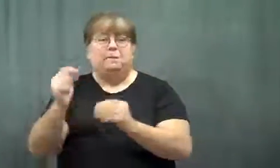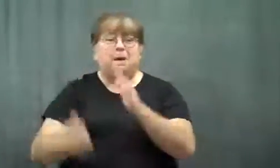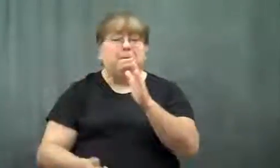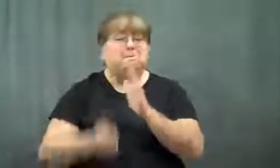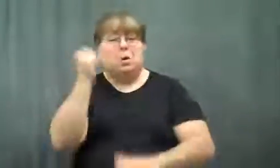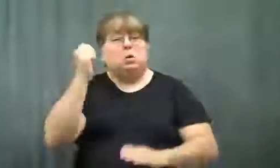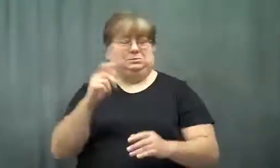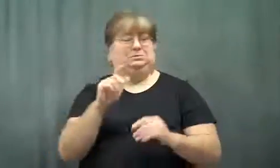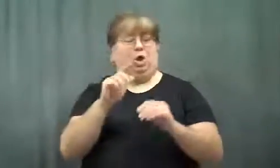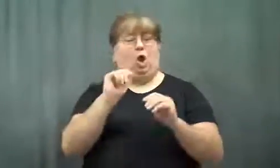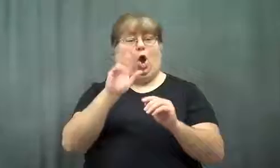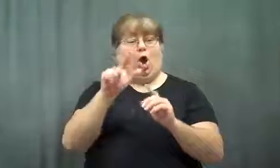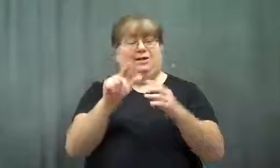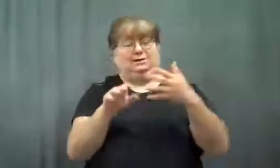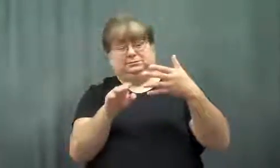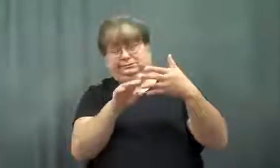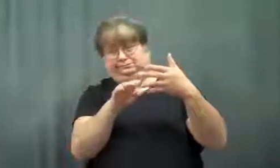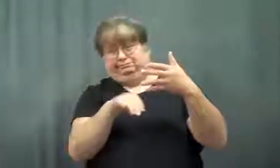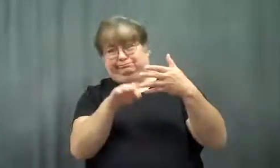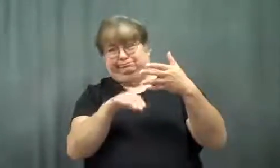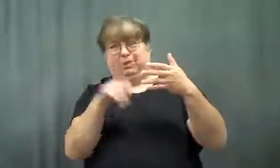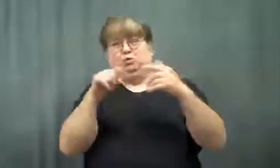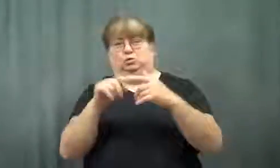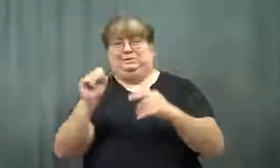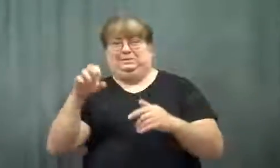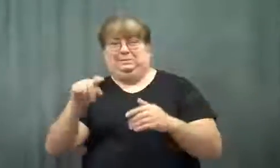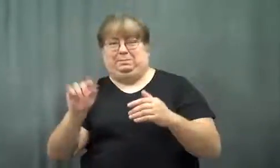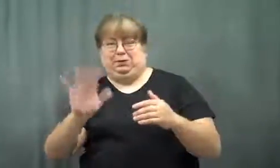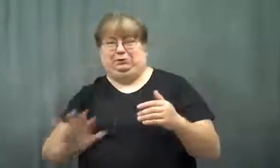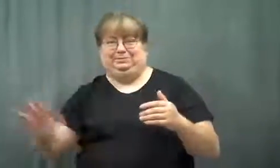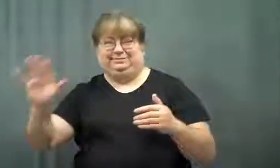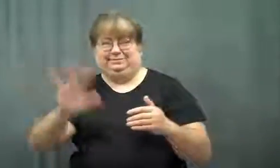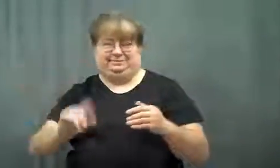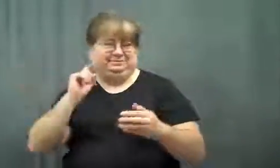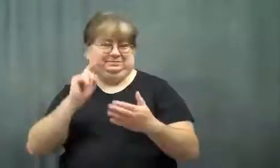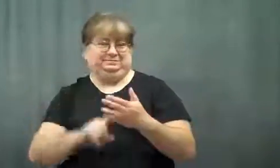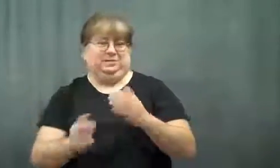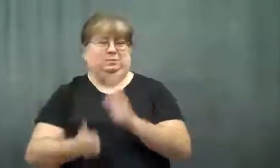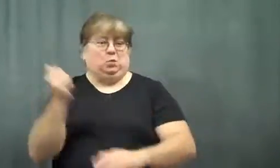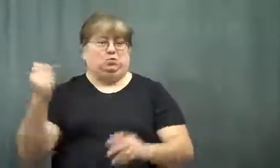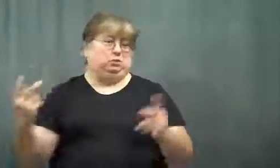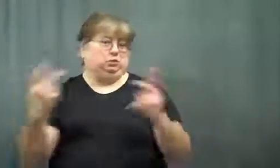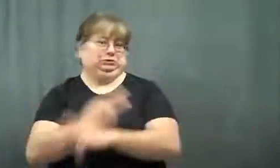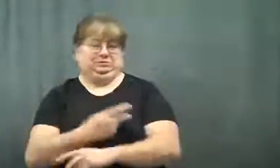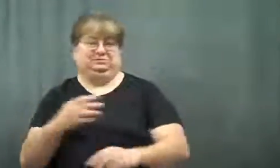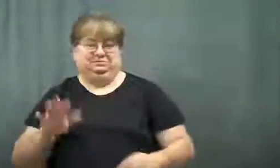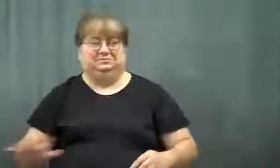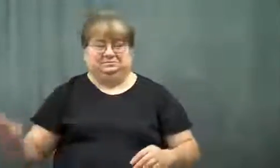Most come near the end of August, and around September is the worst time.